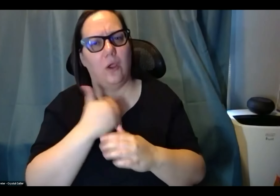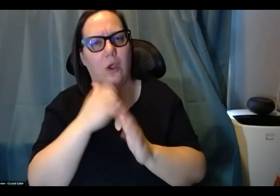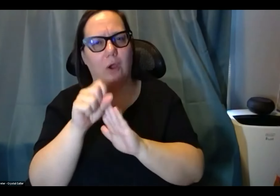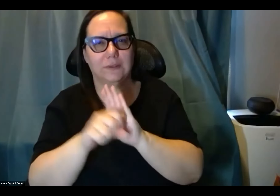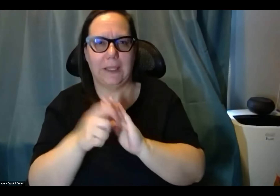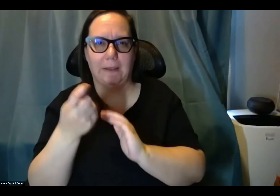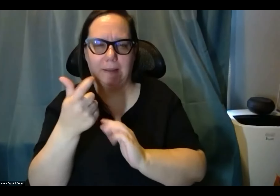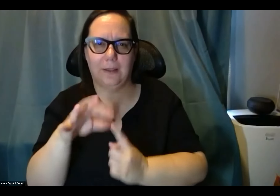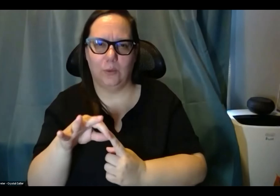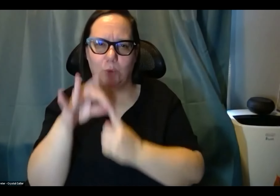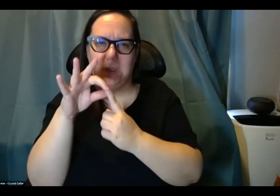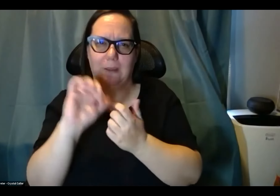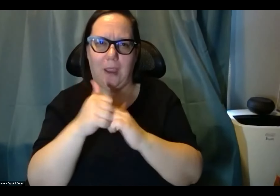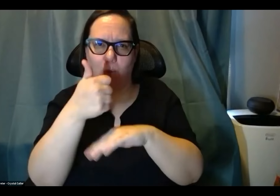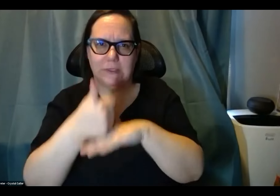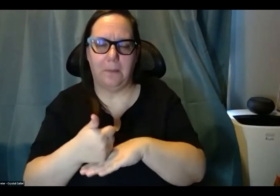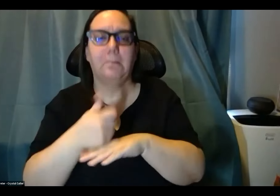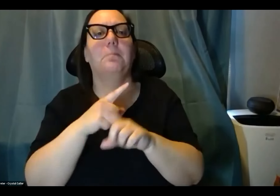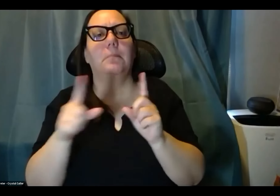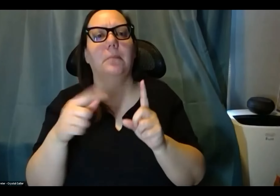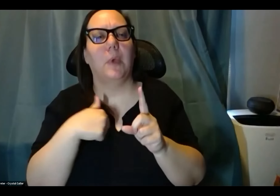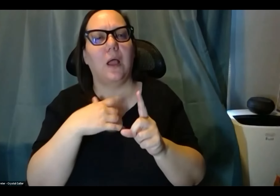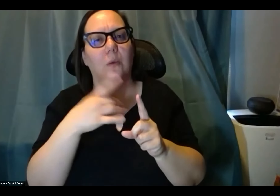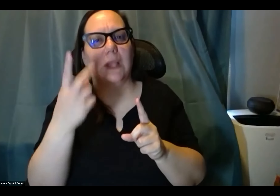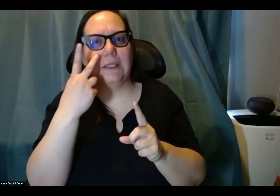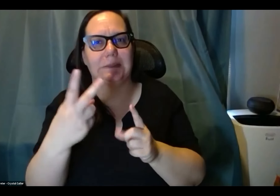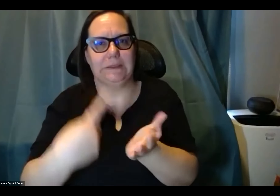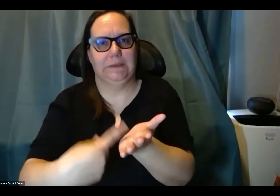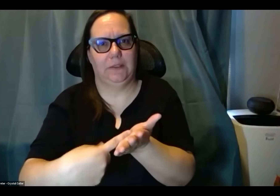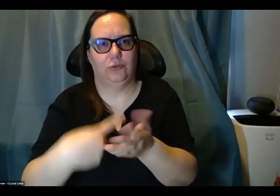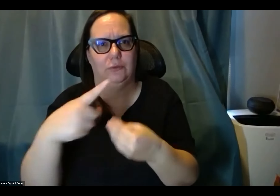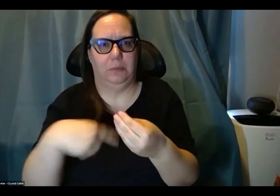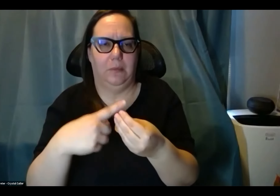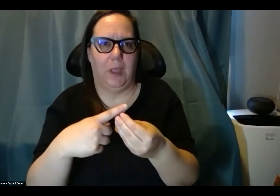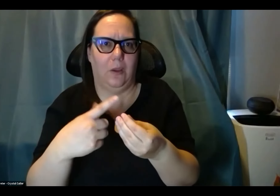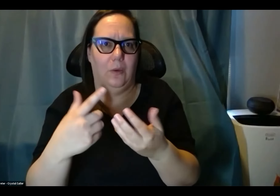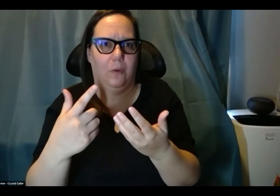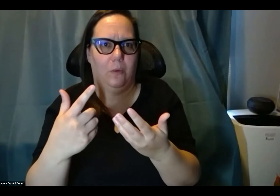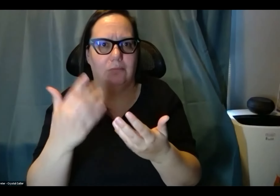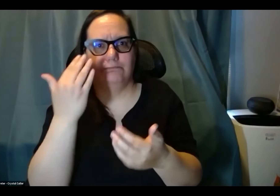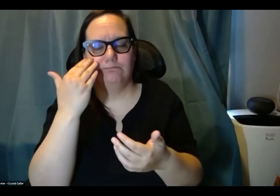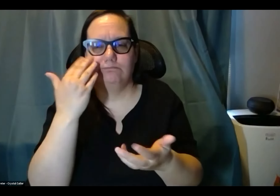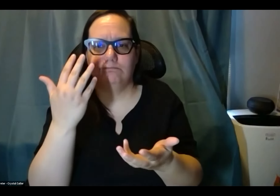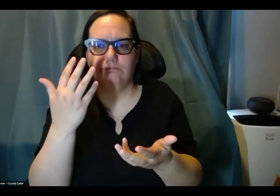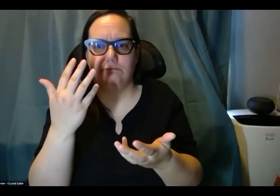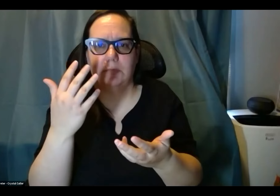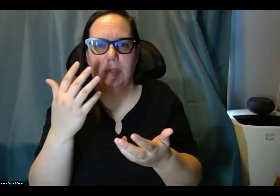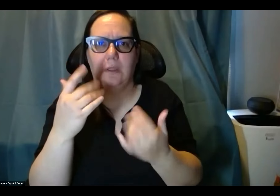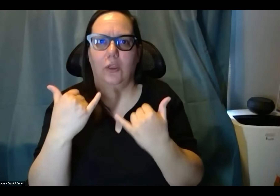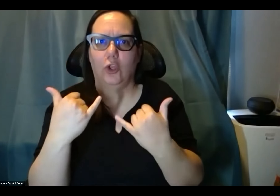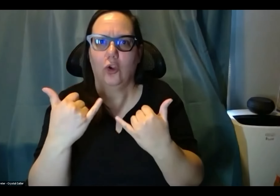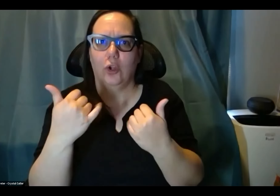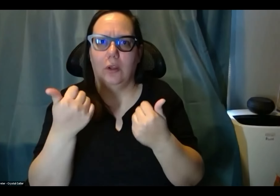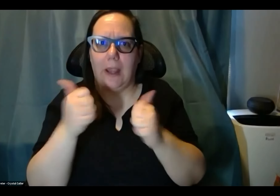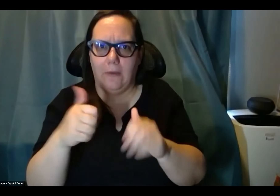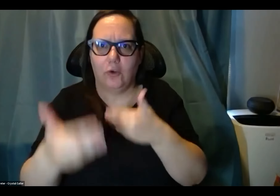in how it's set up. But I would like to see discussion about current efforts to let Utah